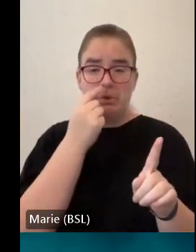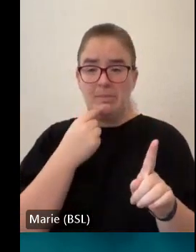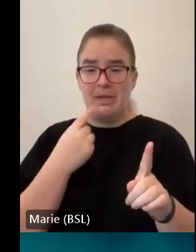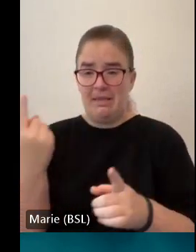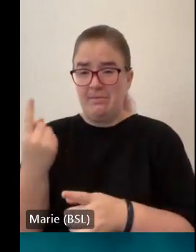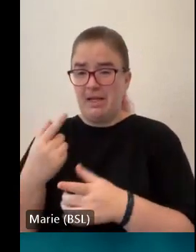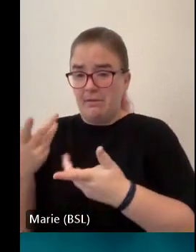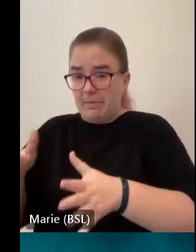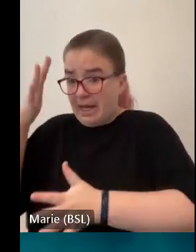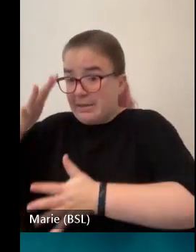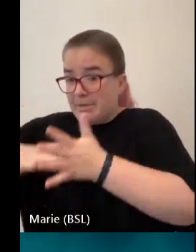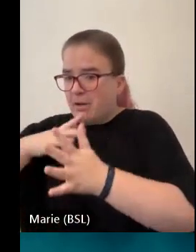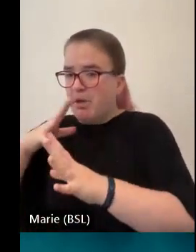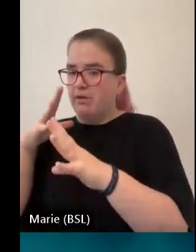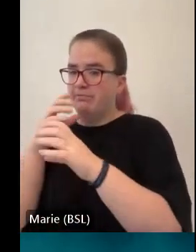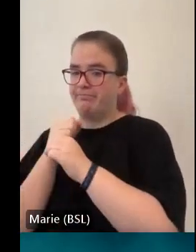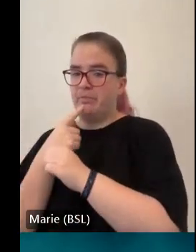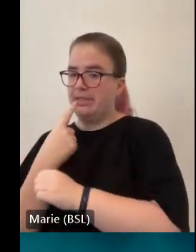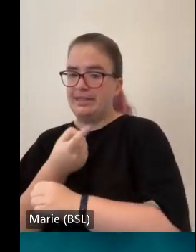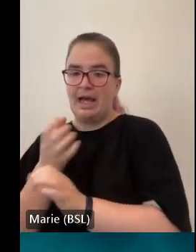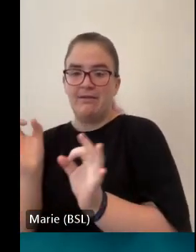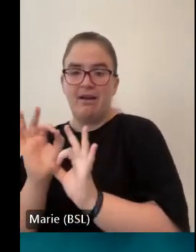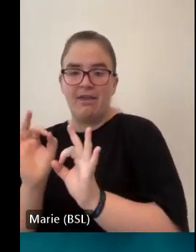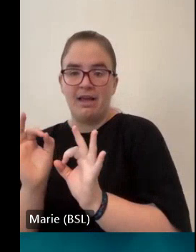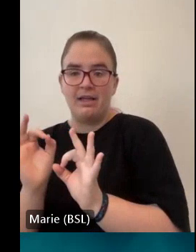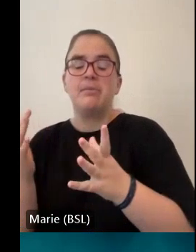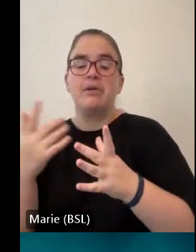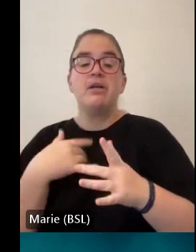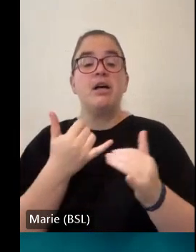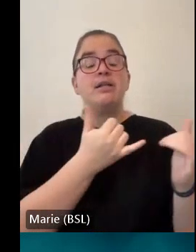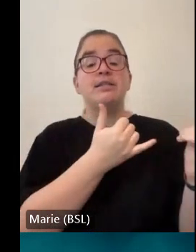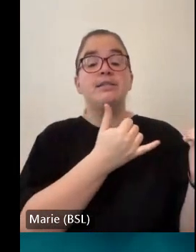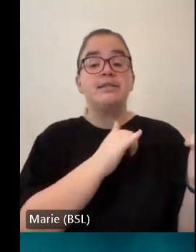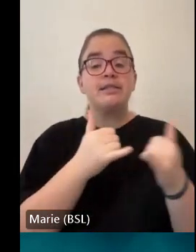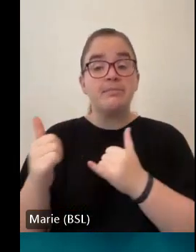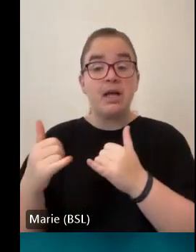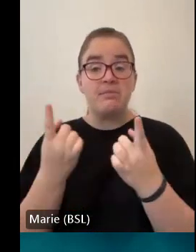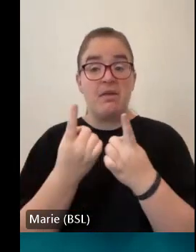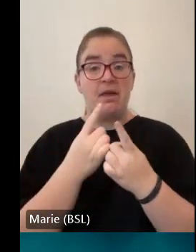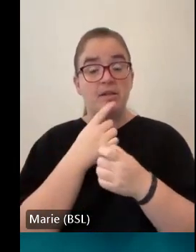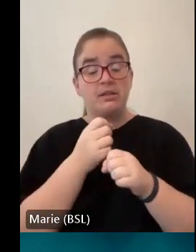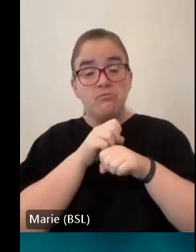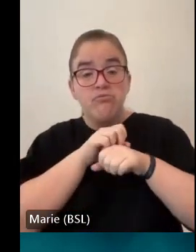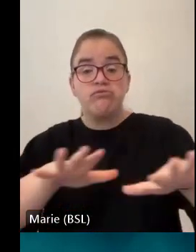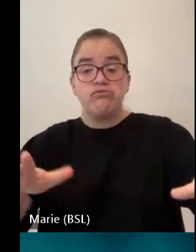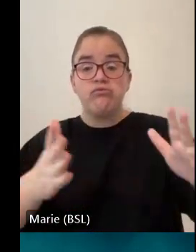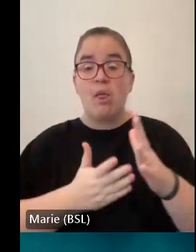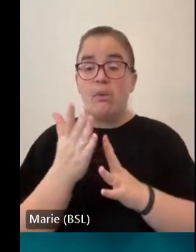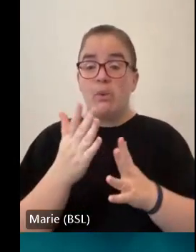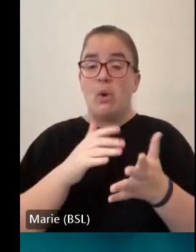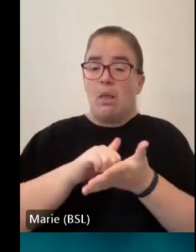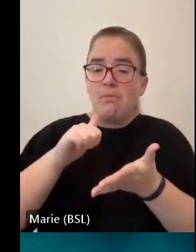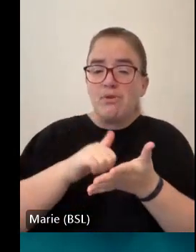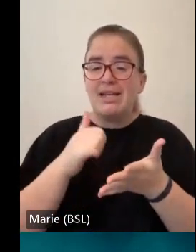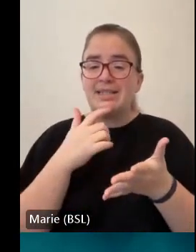Was it actually sort of as as you can imagine? Sometimes things got portrayed in the in the press and the media saying it's a hotspot.